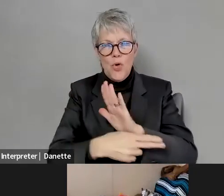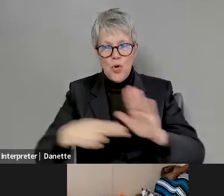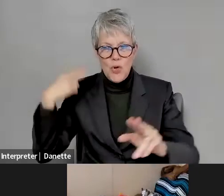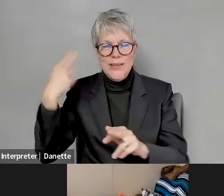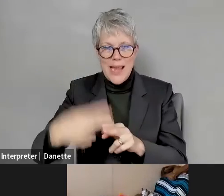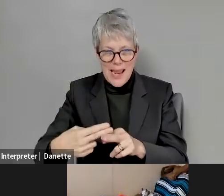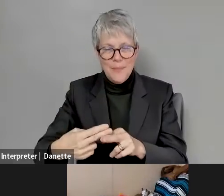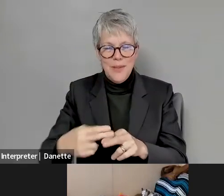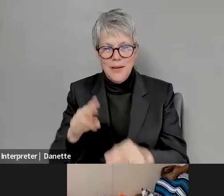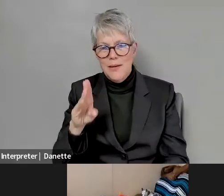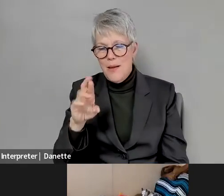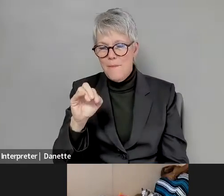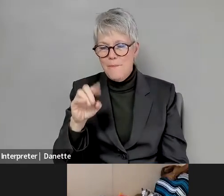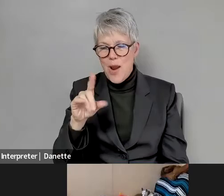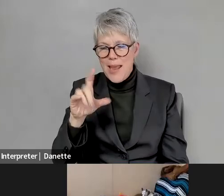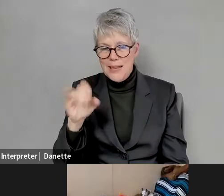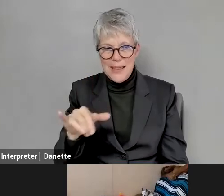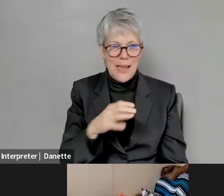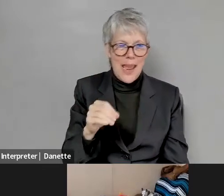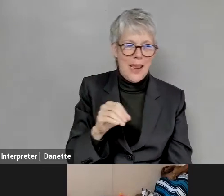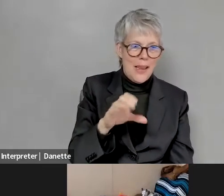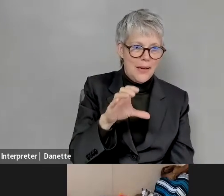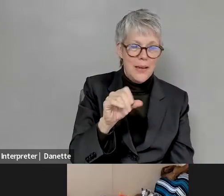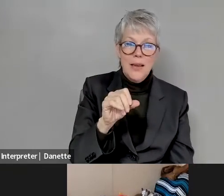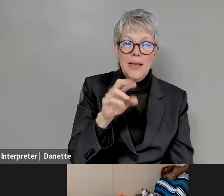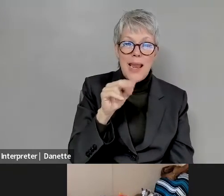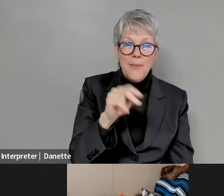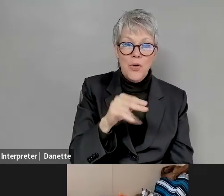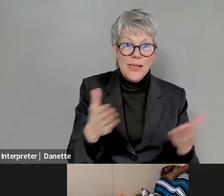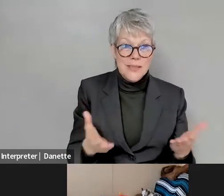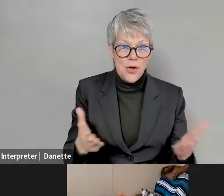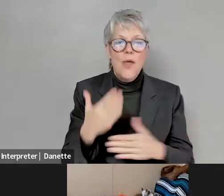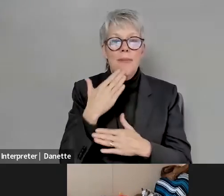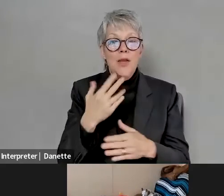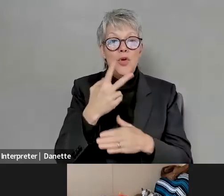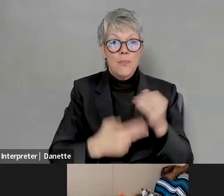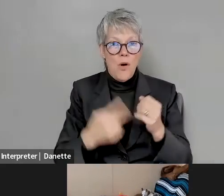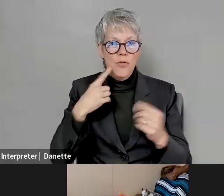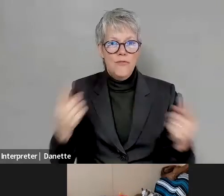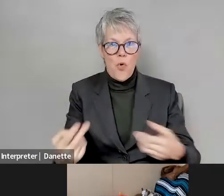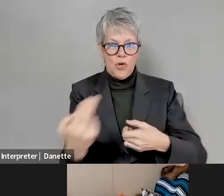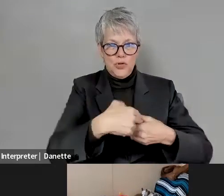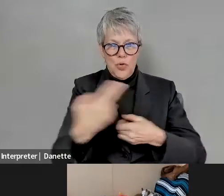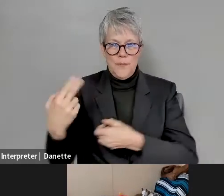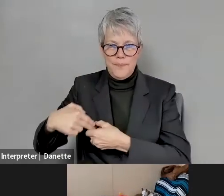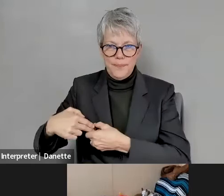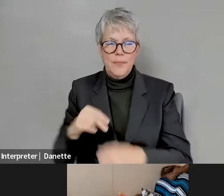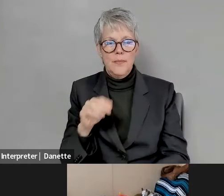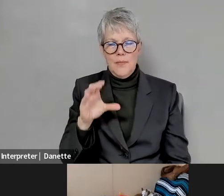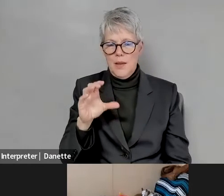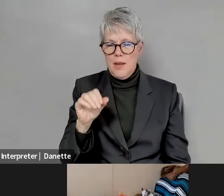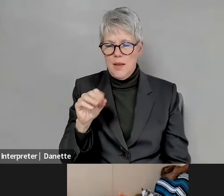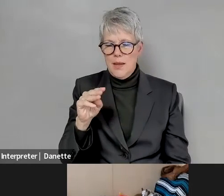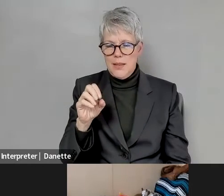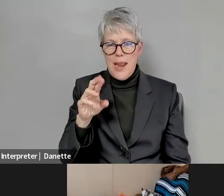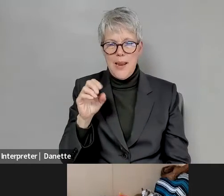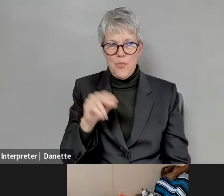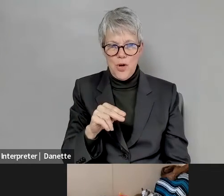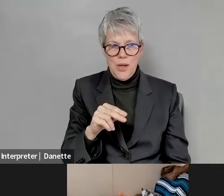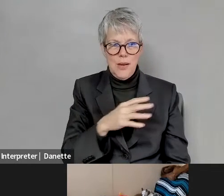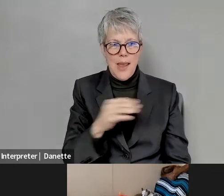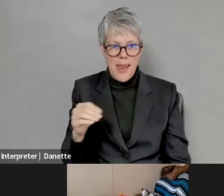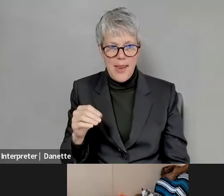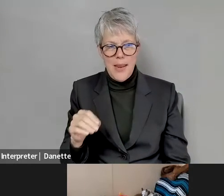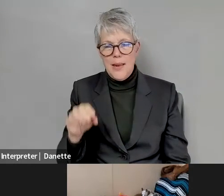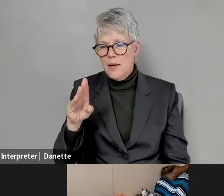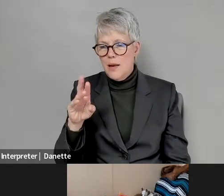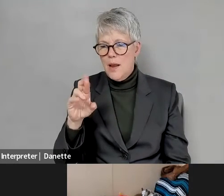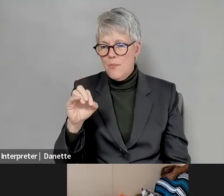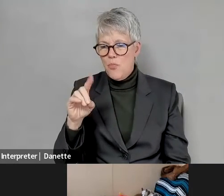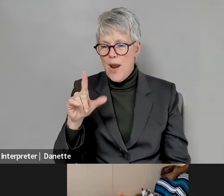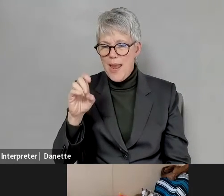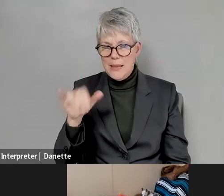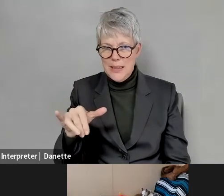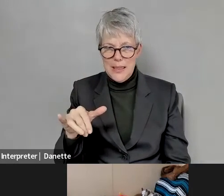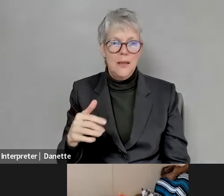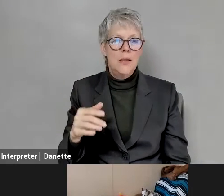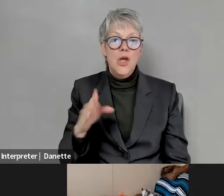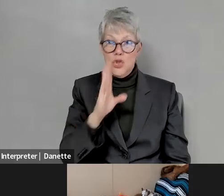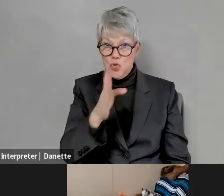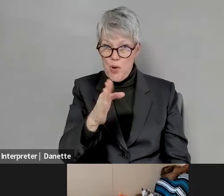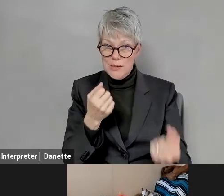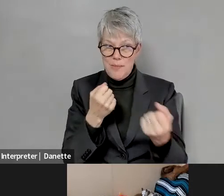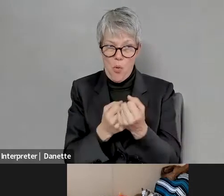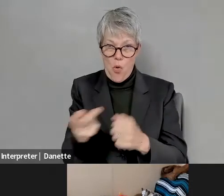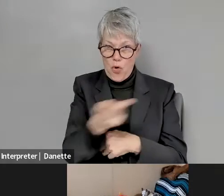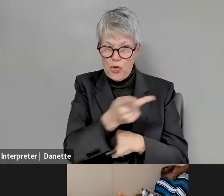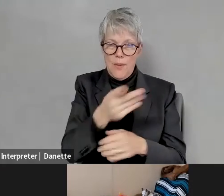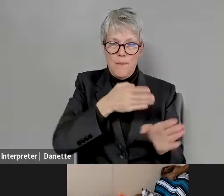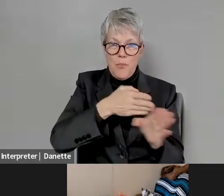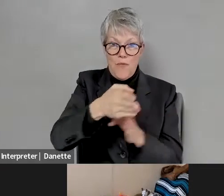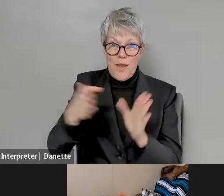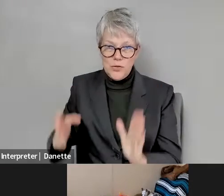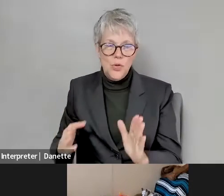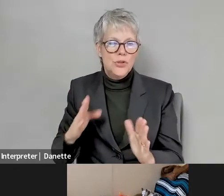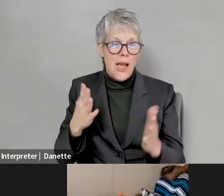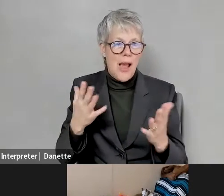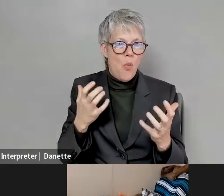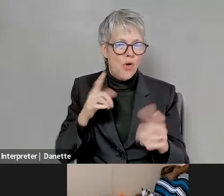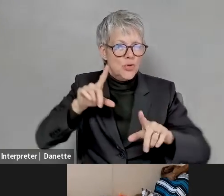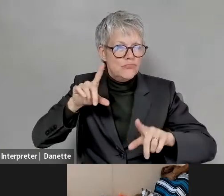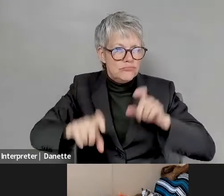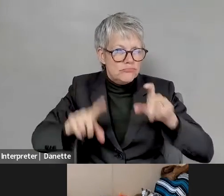Kelly Crosbie: Yeah, I like great to see you. Thank you was for coming. So um folks. Um, i'm so excited to have Cameron and Bradley join us today. They are direct support professionals. I've got a bunch of questions to ask them. I'm hoping to have a conversation. But um, I think Jill said it,